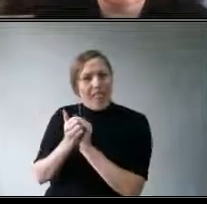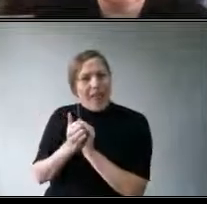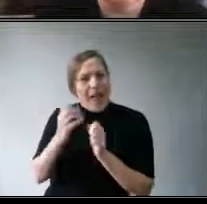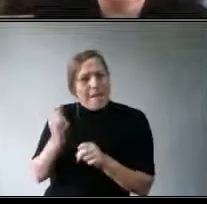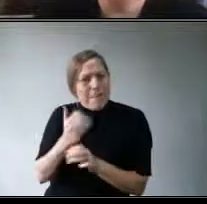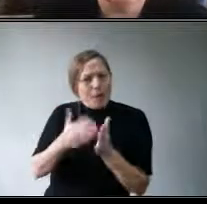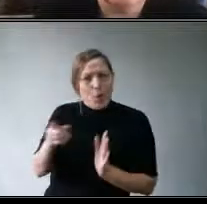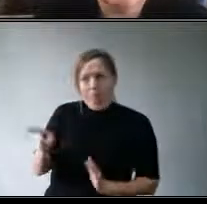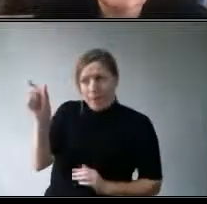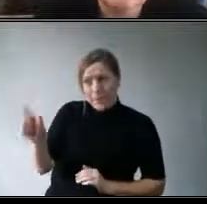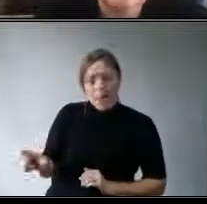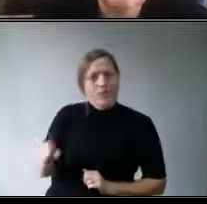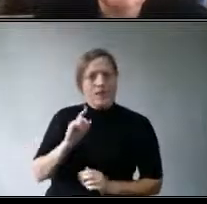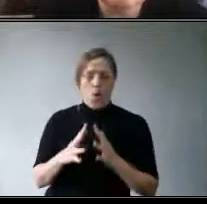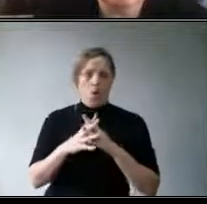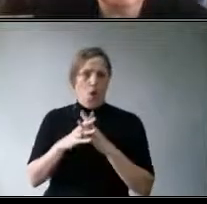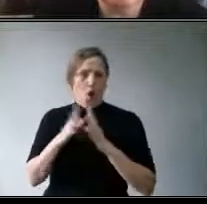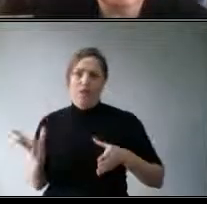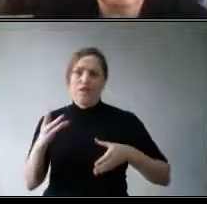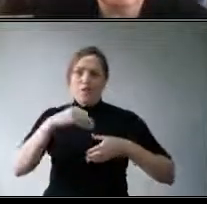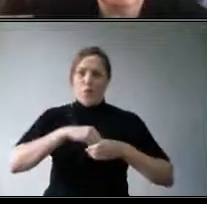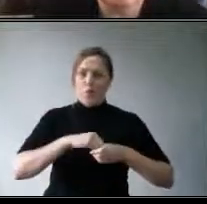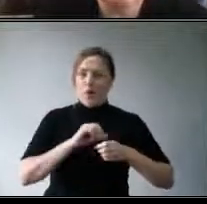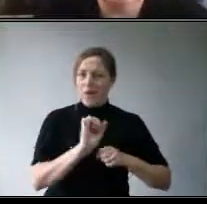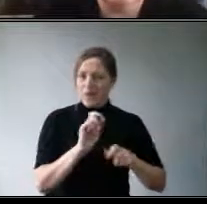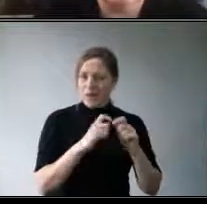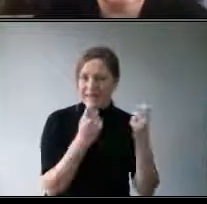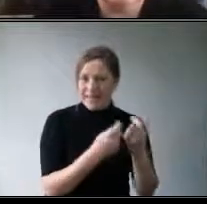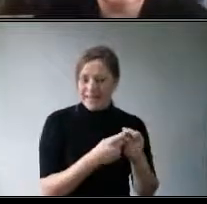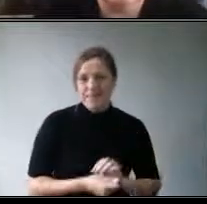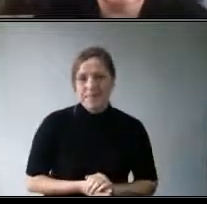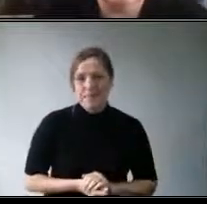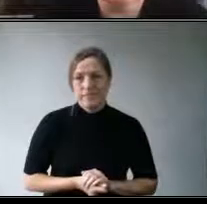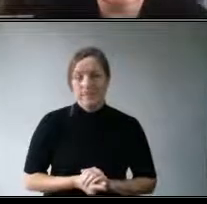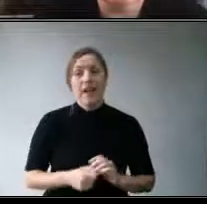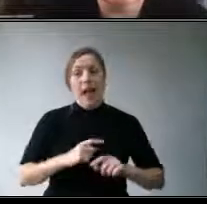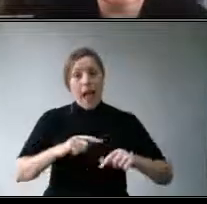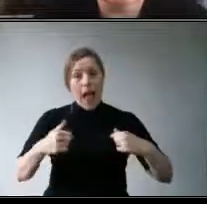as i said um you know we got a lot out of it on our end as well but i think in that was in a very